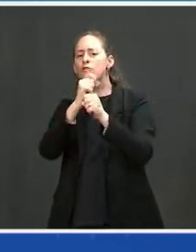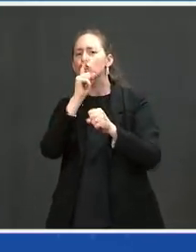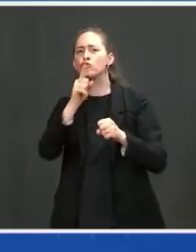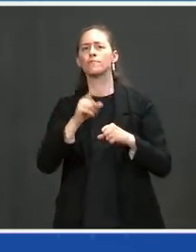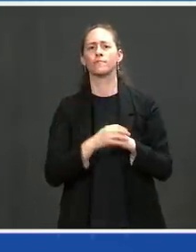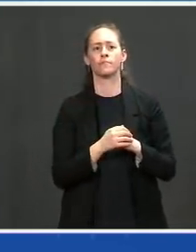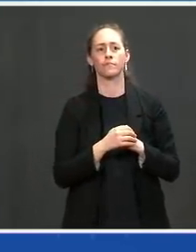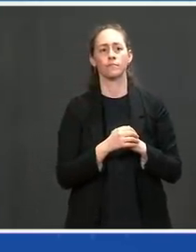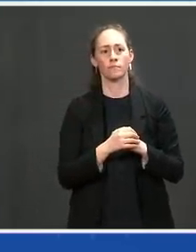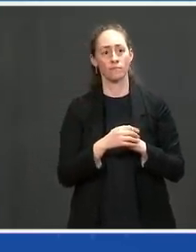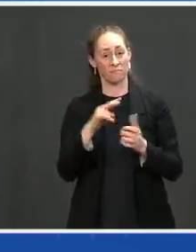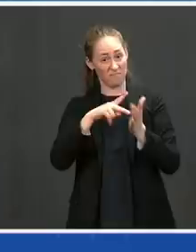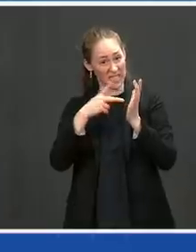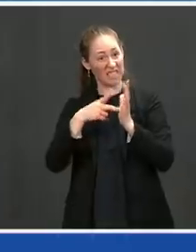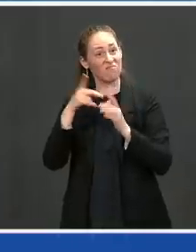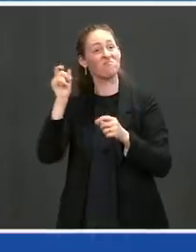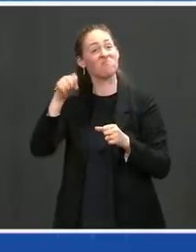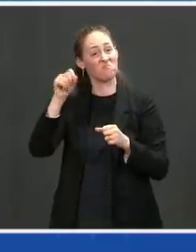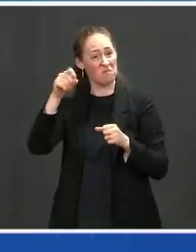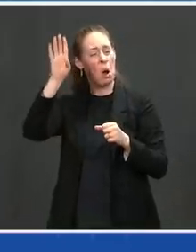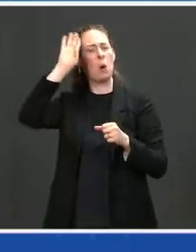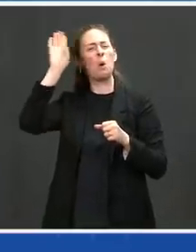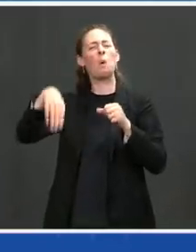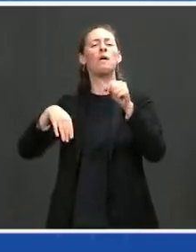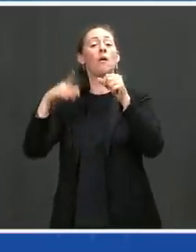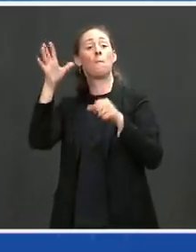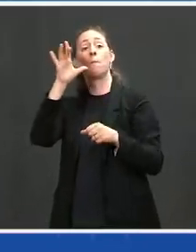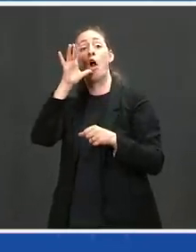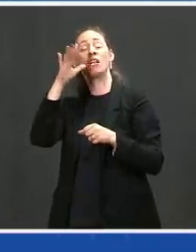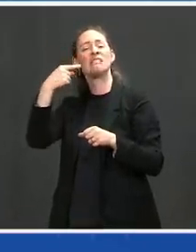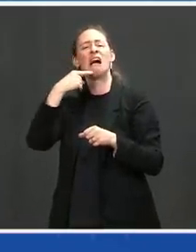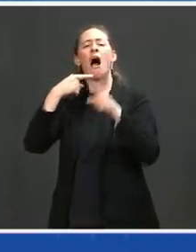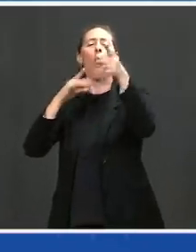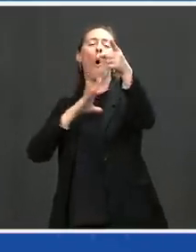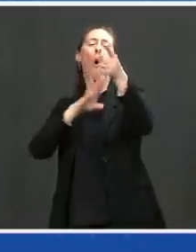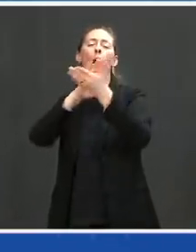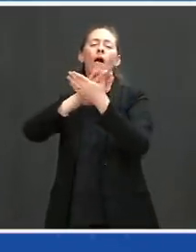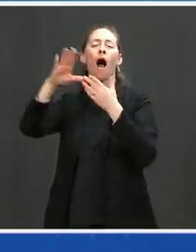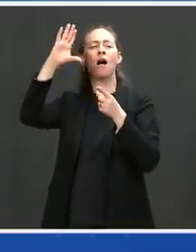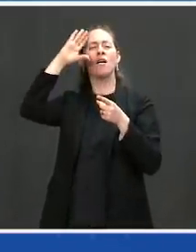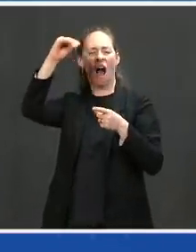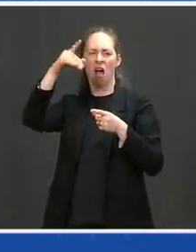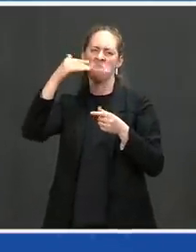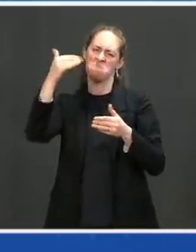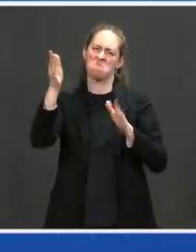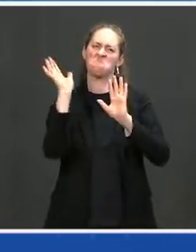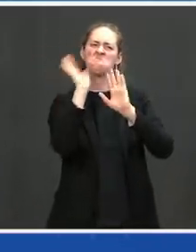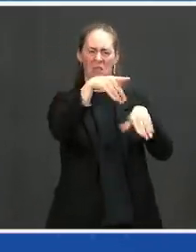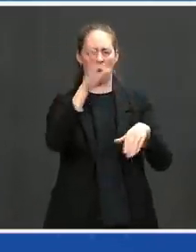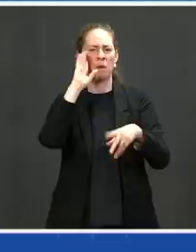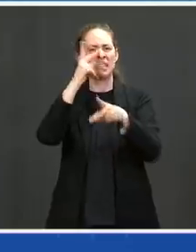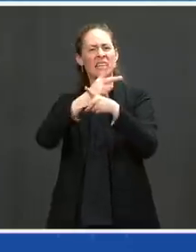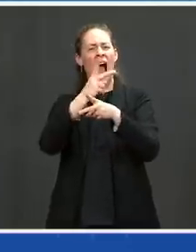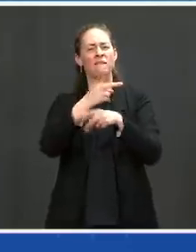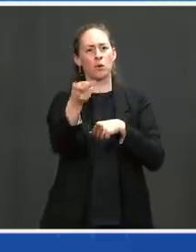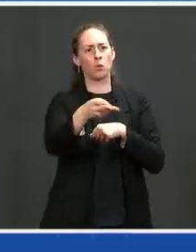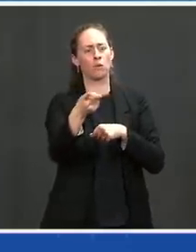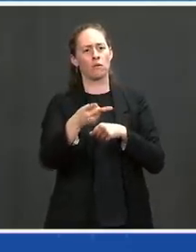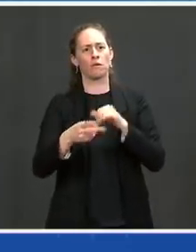and he'll take care of him." What a desperate act to have to take. The circumstances must be horrible.